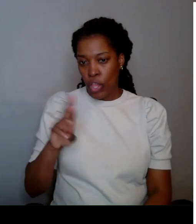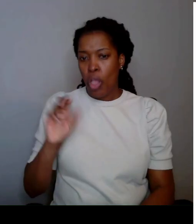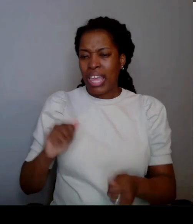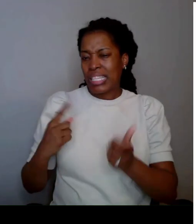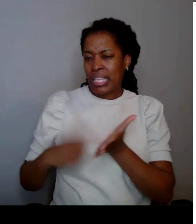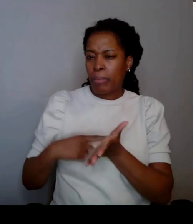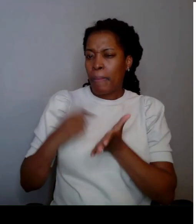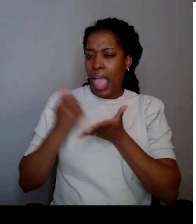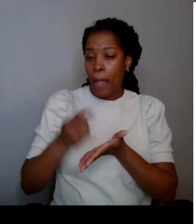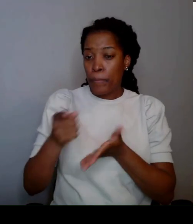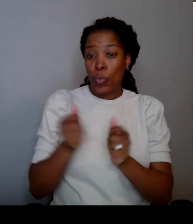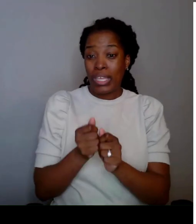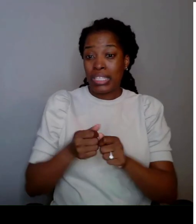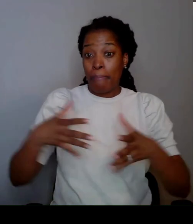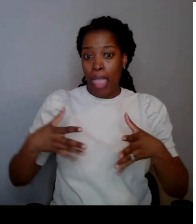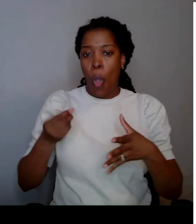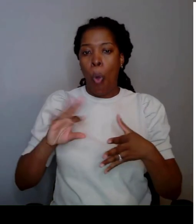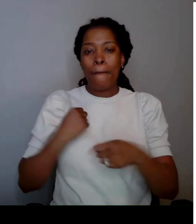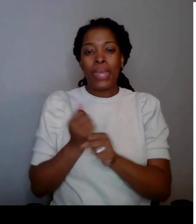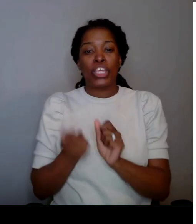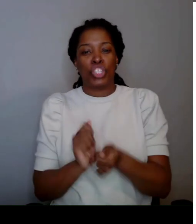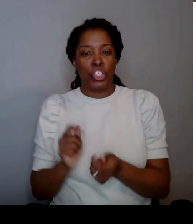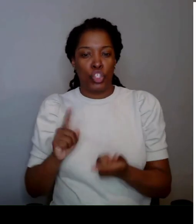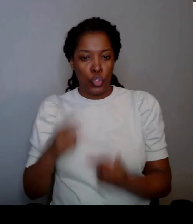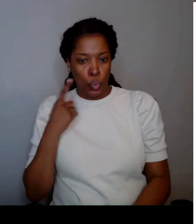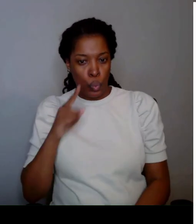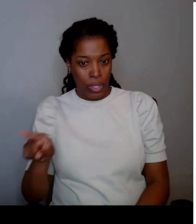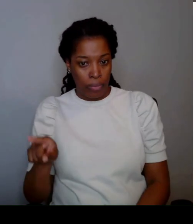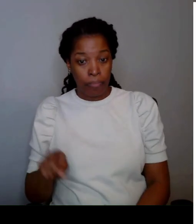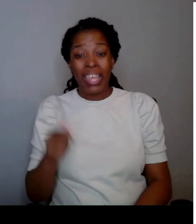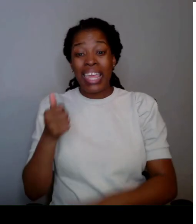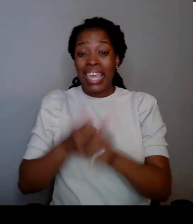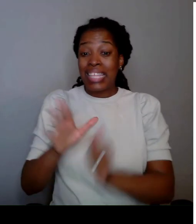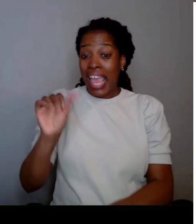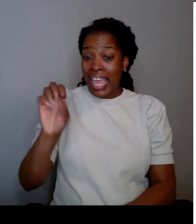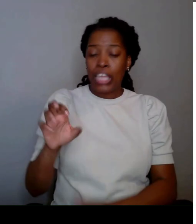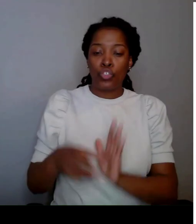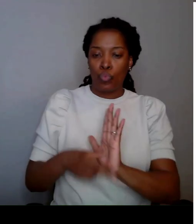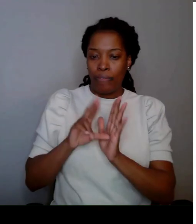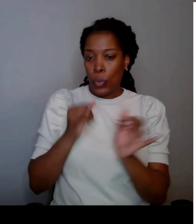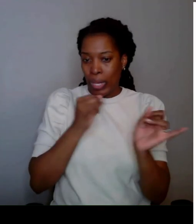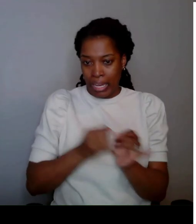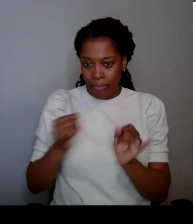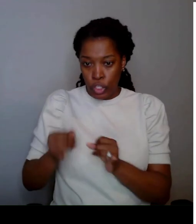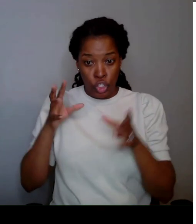Each case is reviewed individually to determine eligibility and the type of support that may be available.